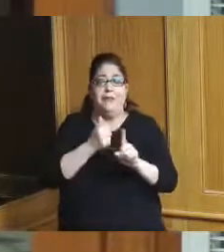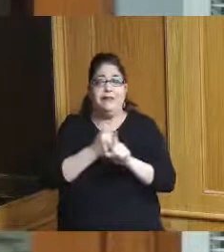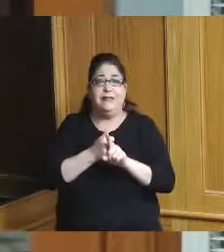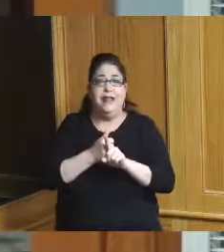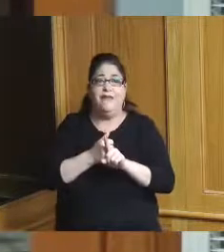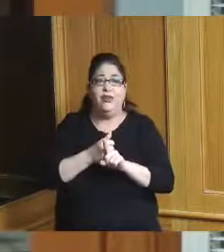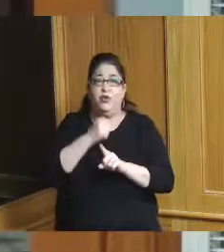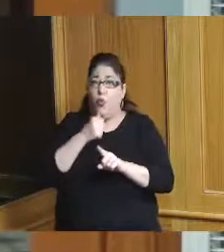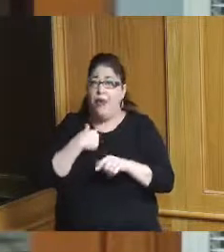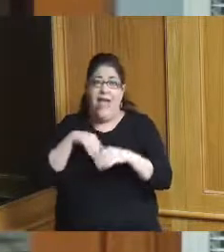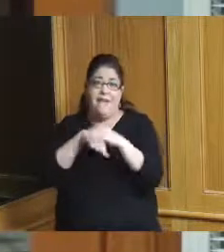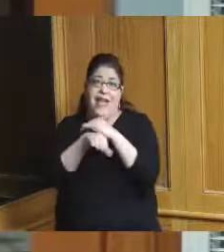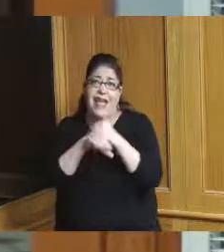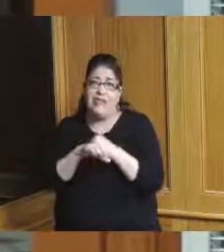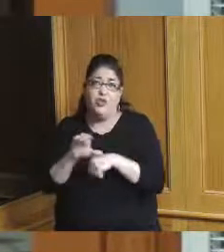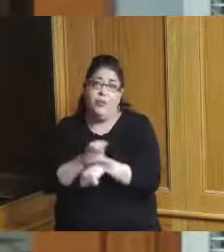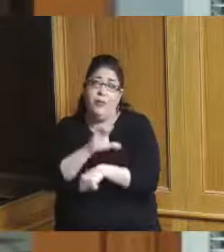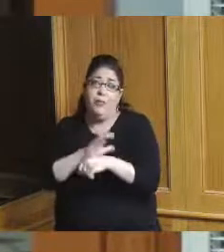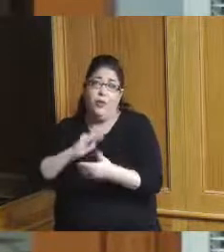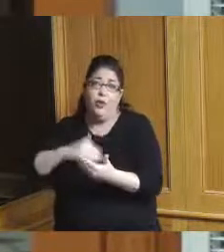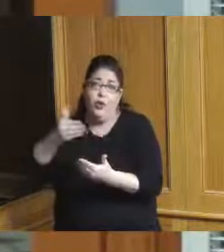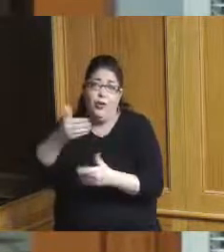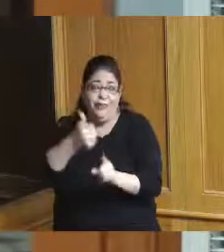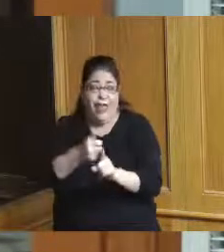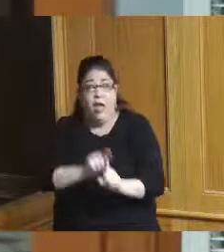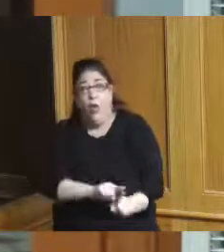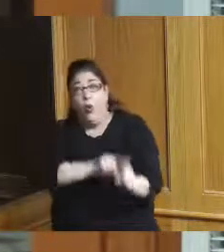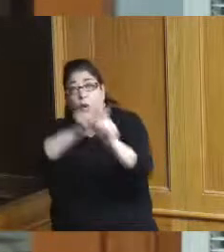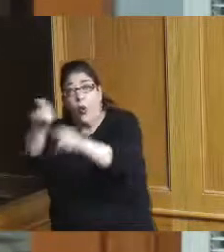so we're I think they're often having to go to the library and fax something over here and